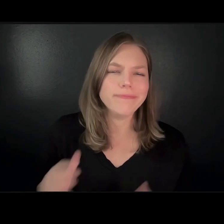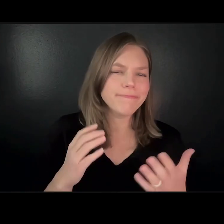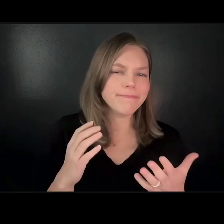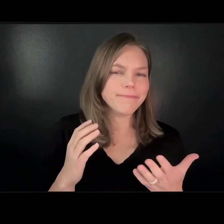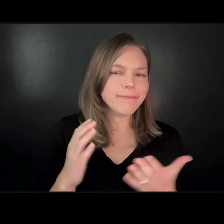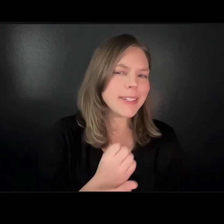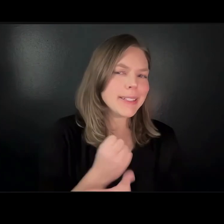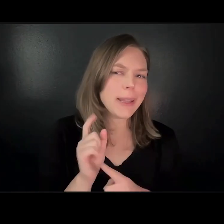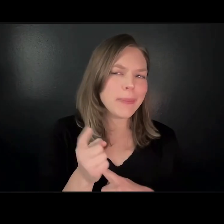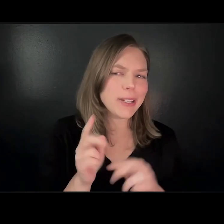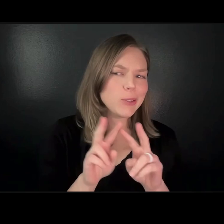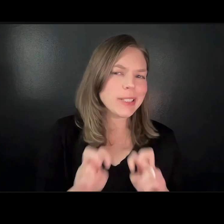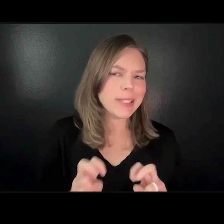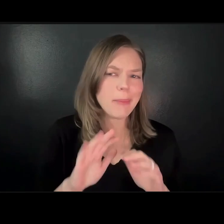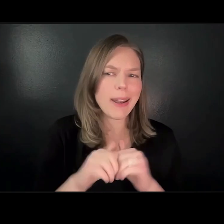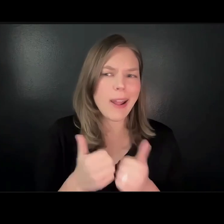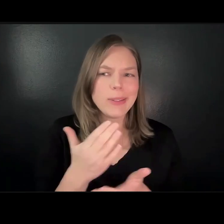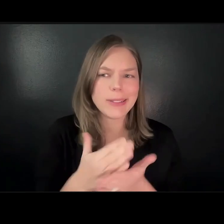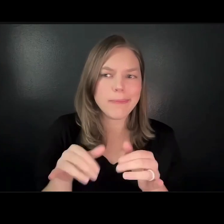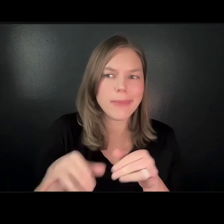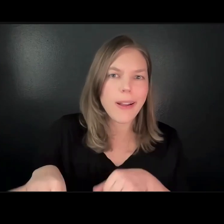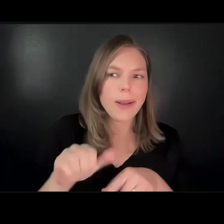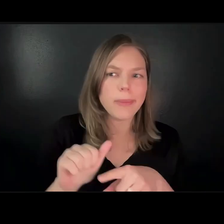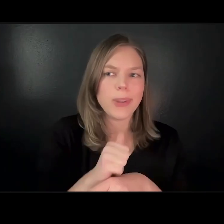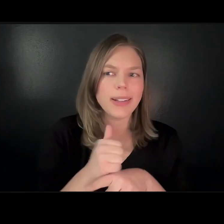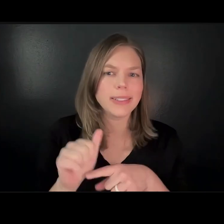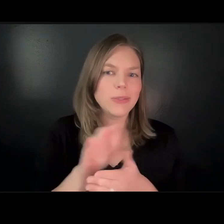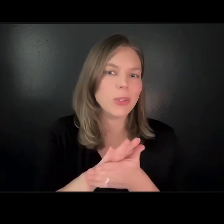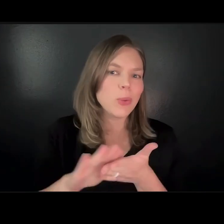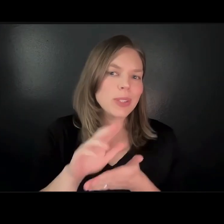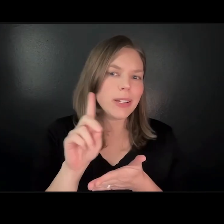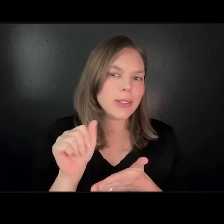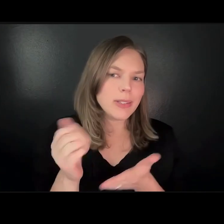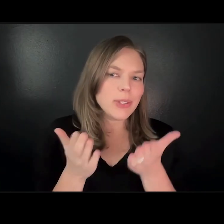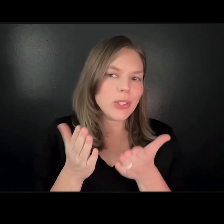So, let's take a moment to examine some of the common practices in post-secondary disability